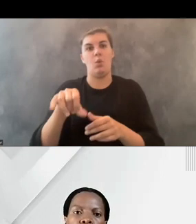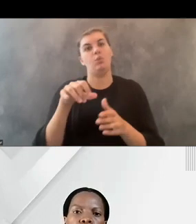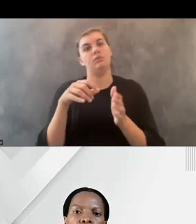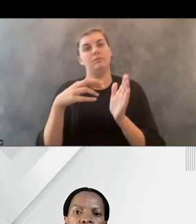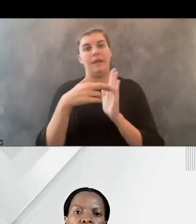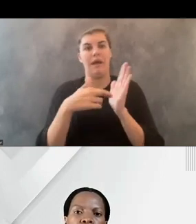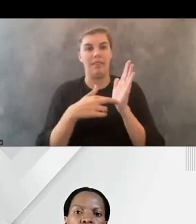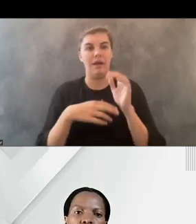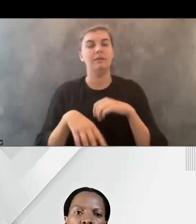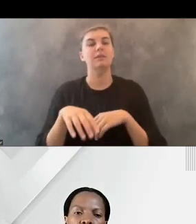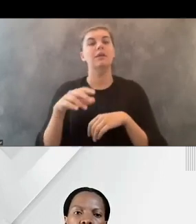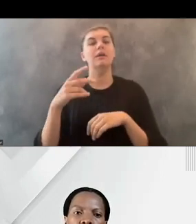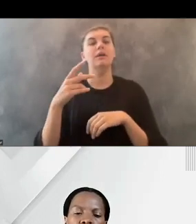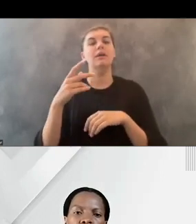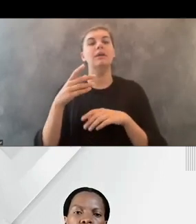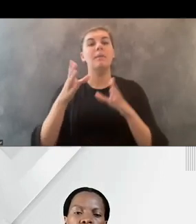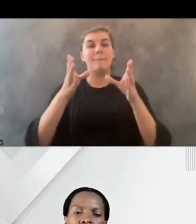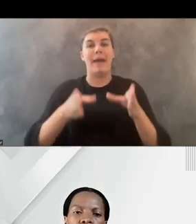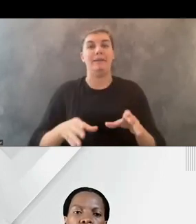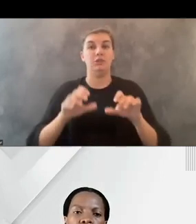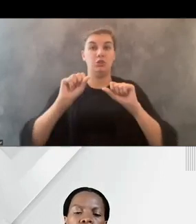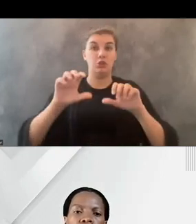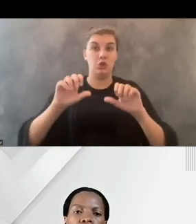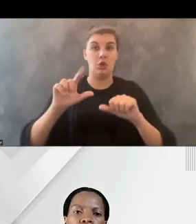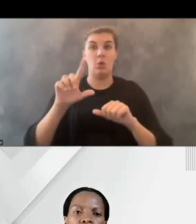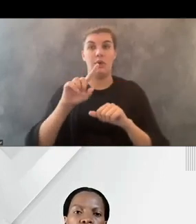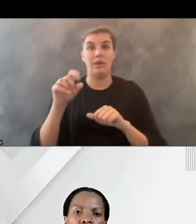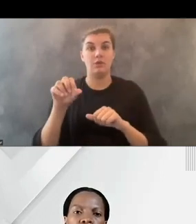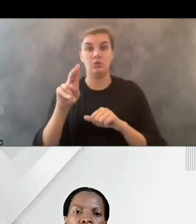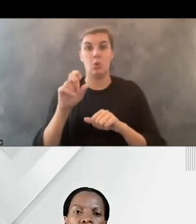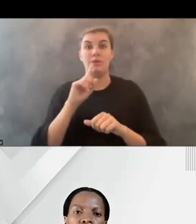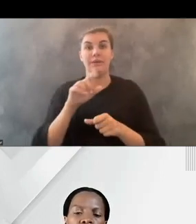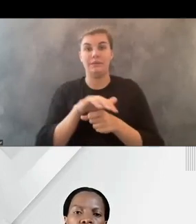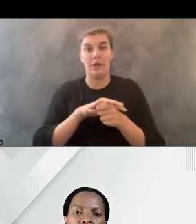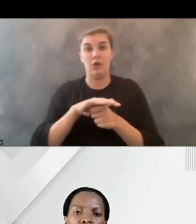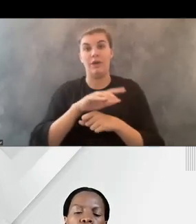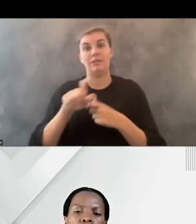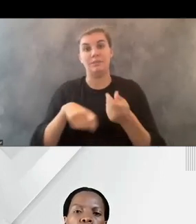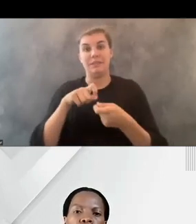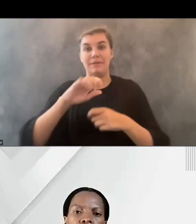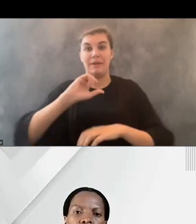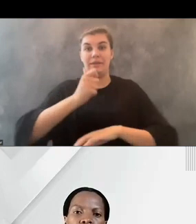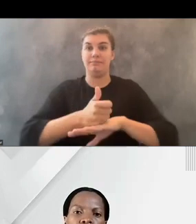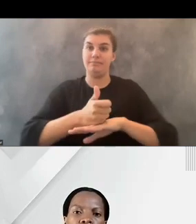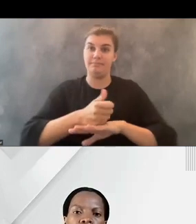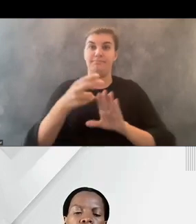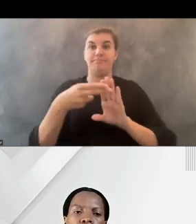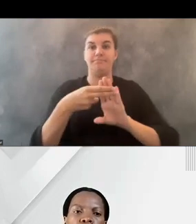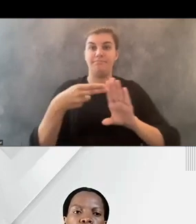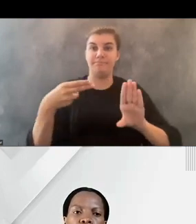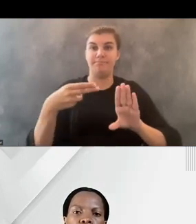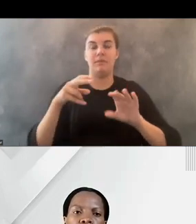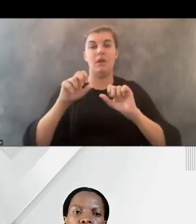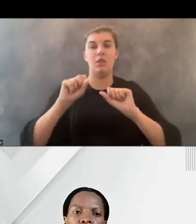So a passenger loading zone is an area that is specifically designed or designated for loading